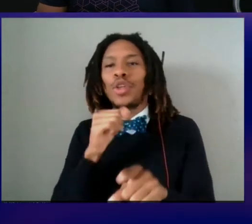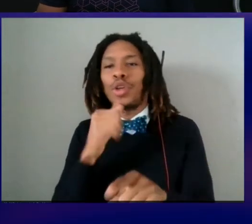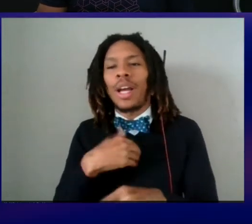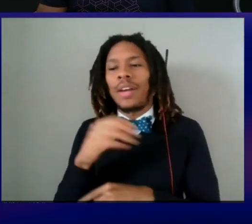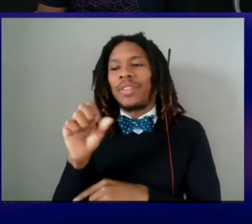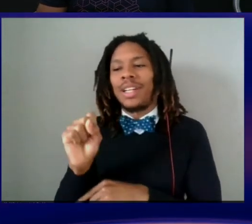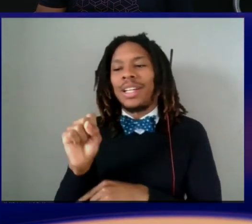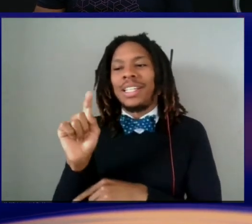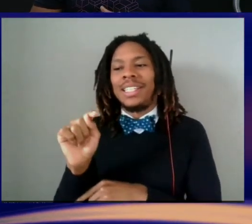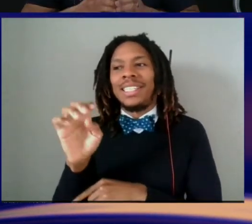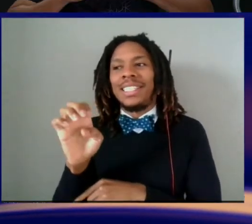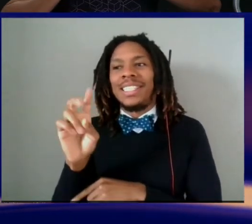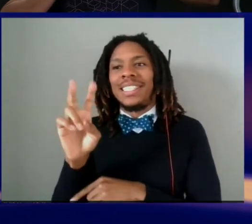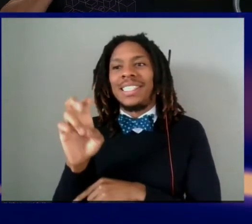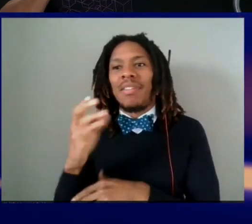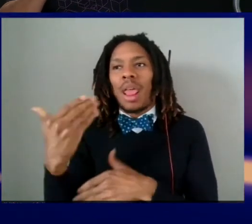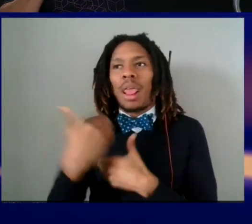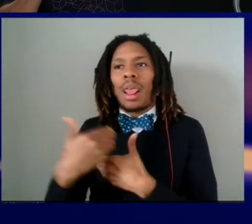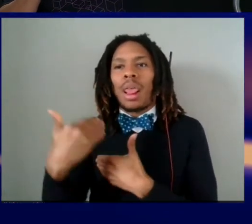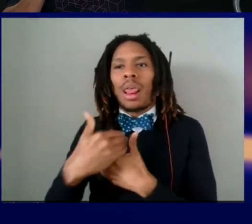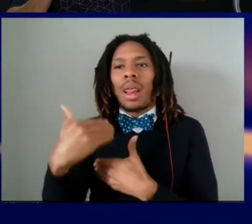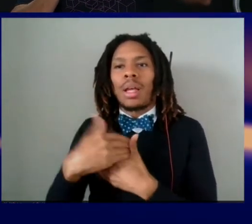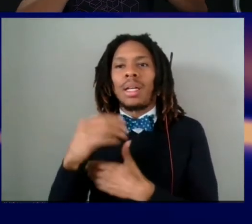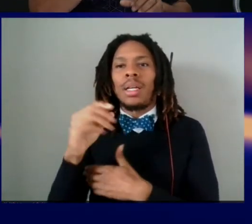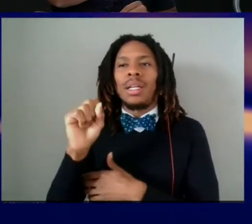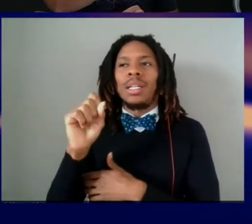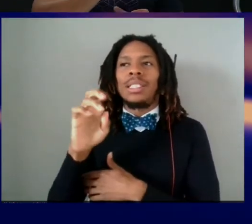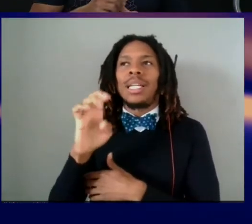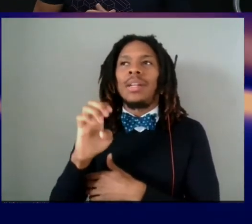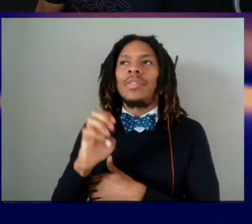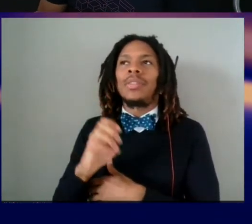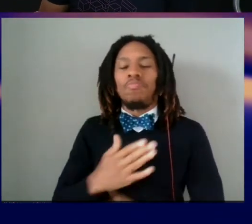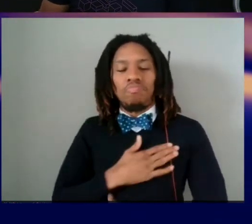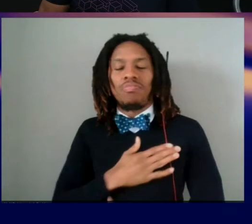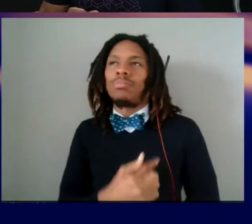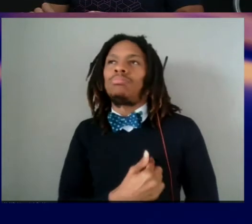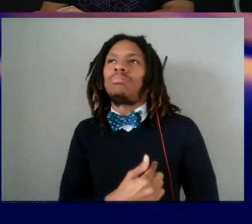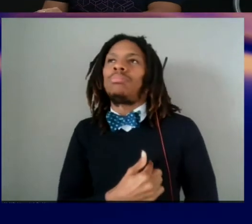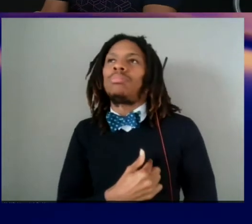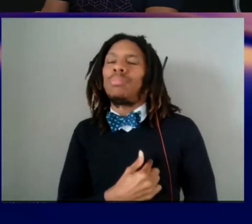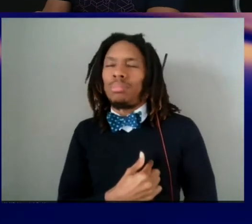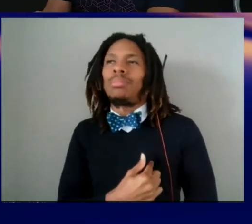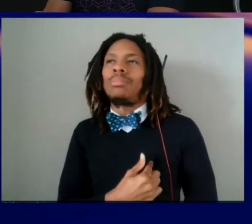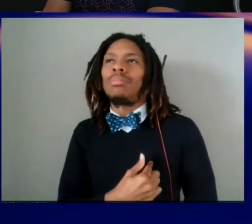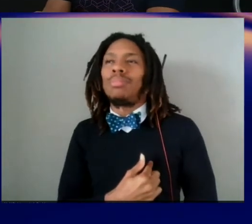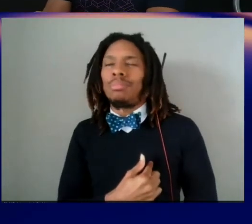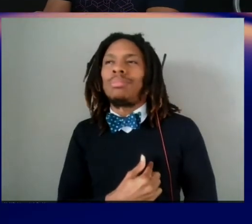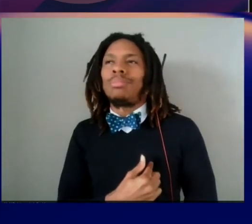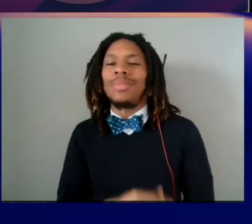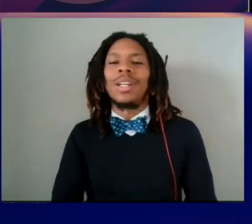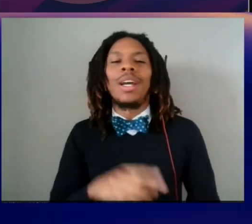Yeah. [Grobelny] bothering you. - Yeah Steve. Right here, buddy. One of our other co-hosts offscreen currently who,